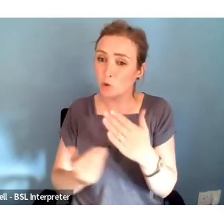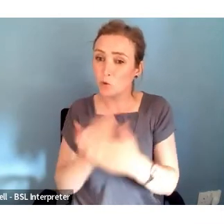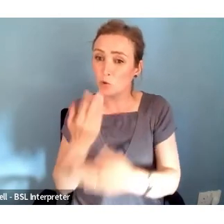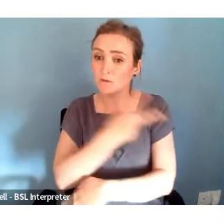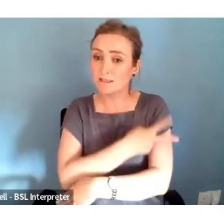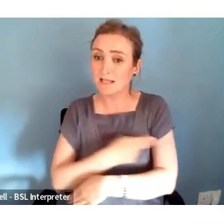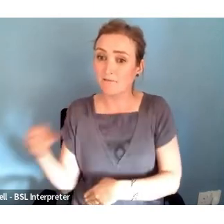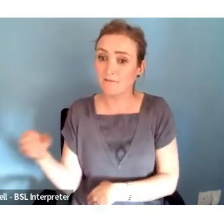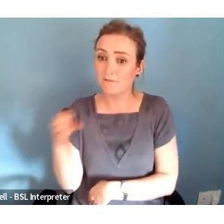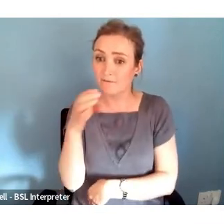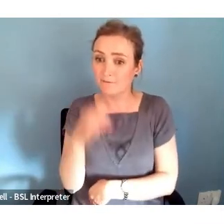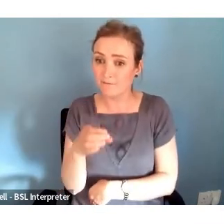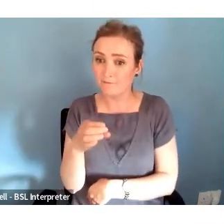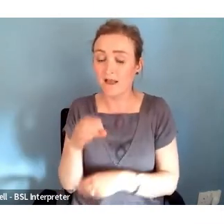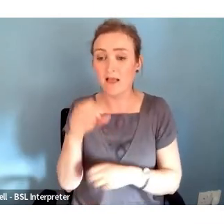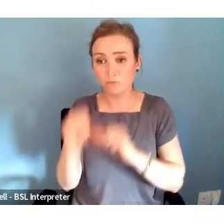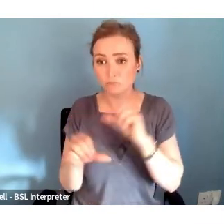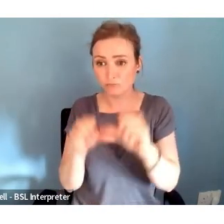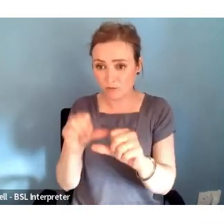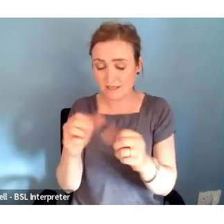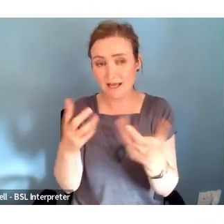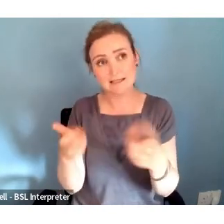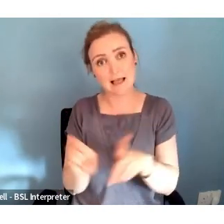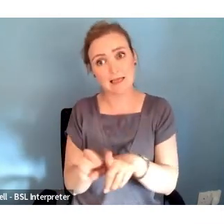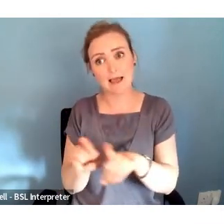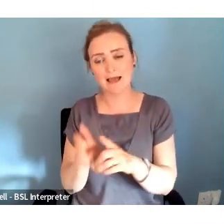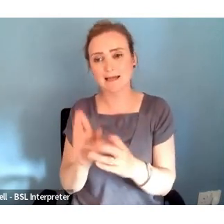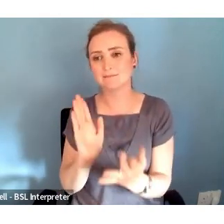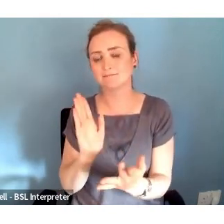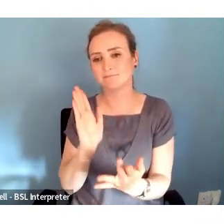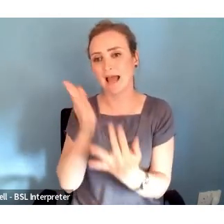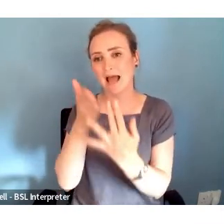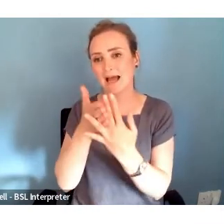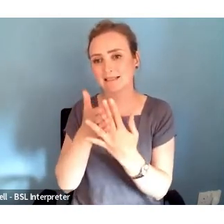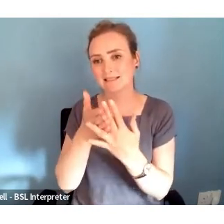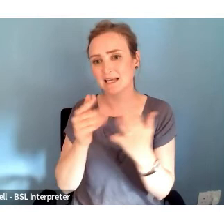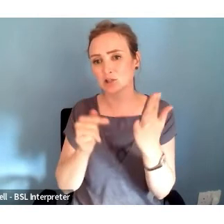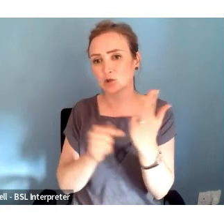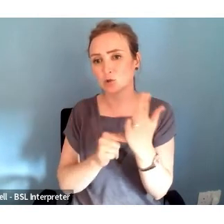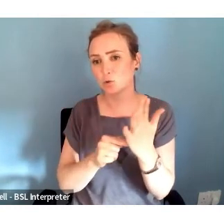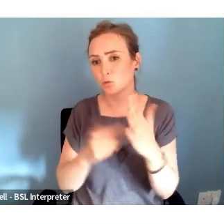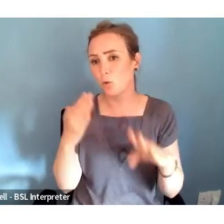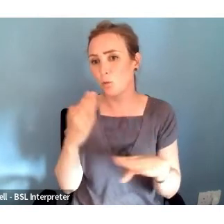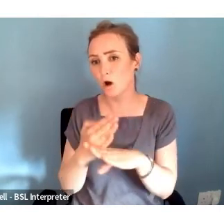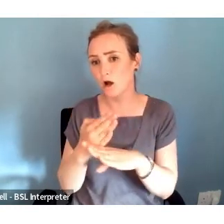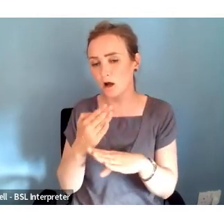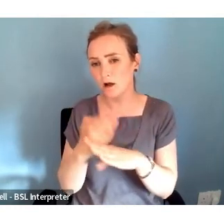on Gordon boarding process, we are doing a